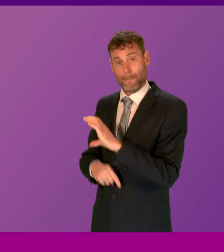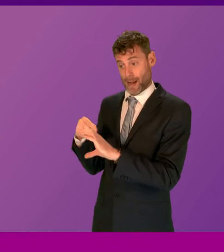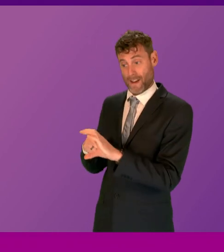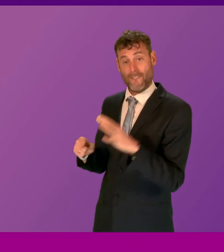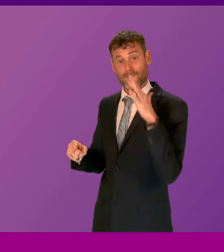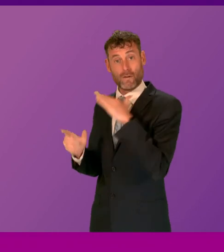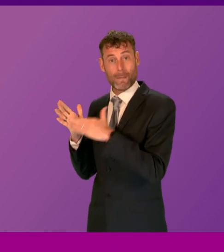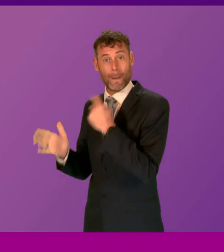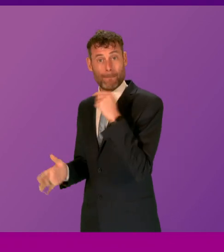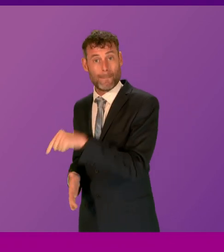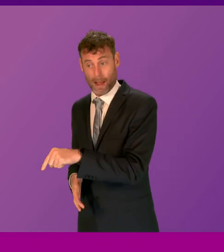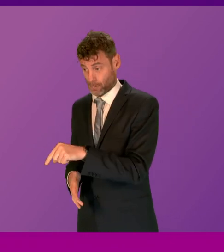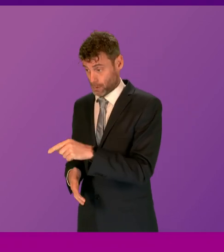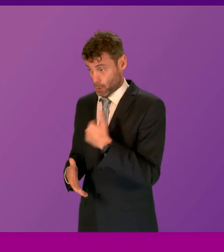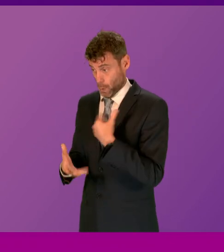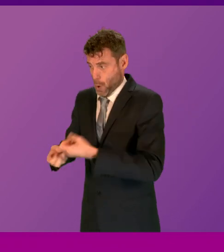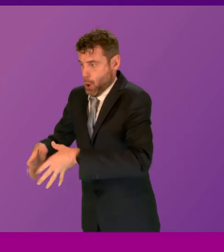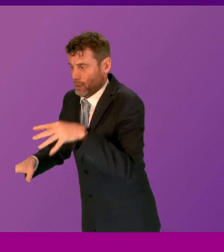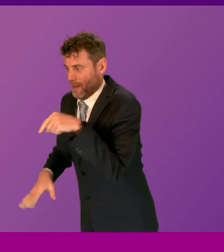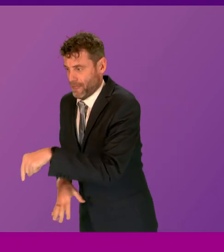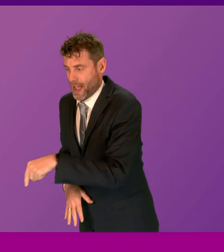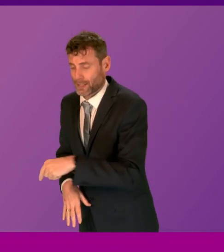Douglas Ross really needs to use whatever influence he has—of course, we know that